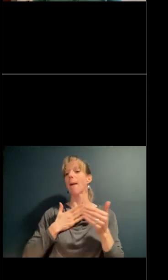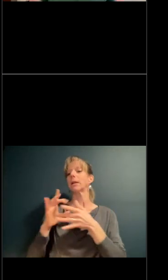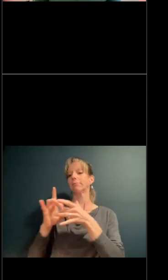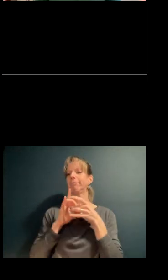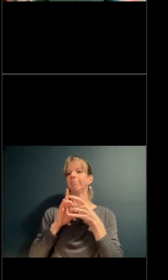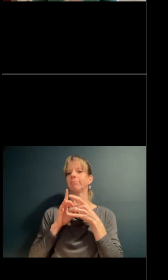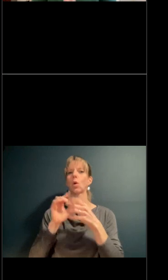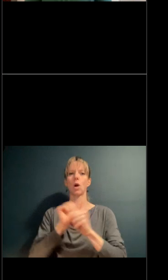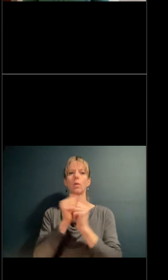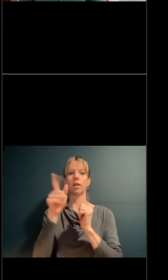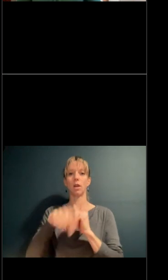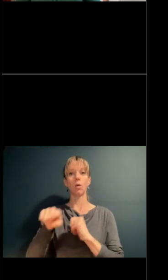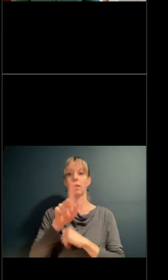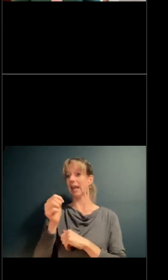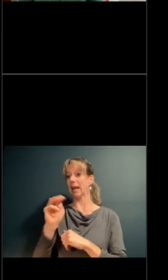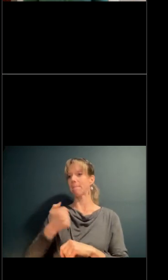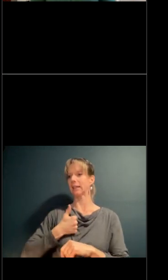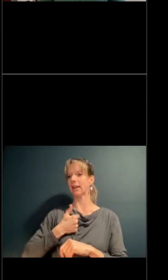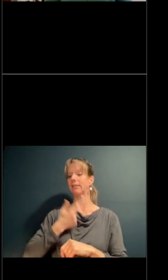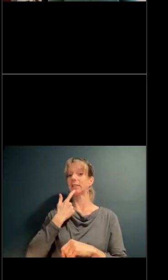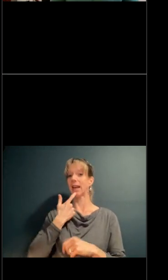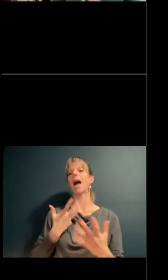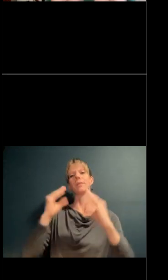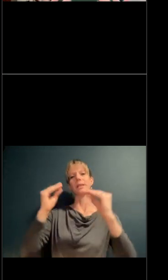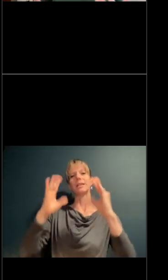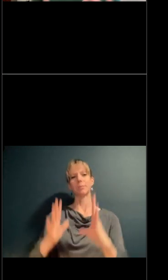As Kim said I am a professor, teacher, trainer, and have been involved in